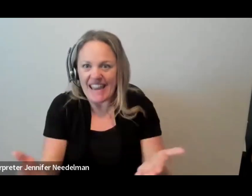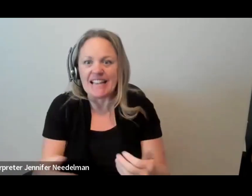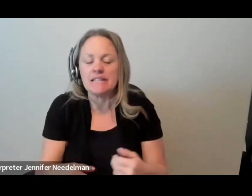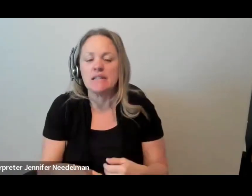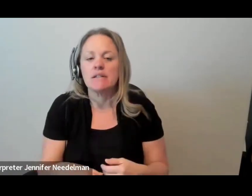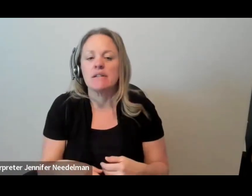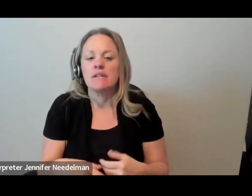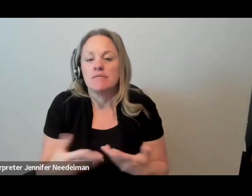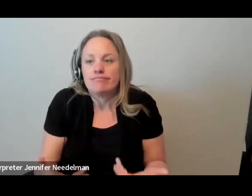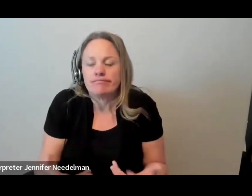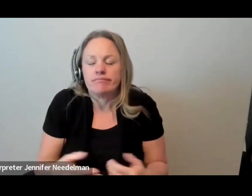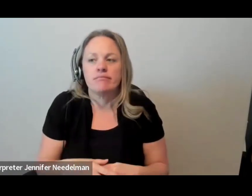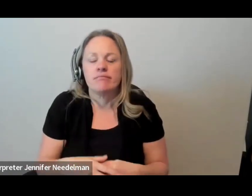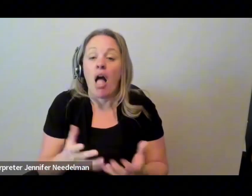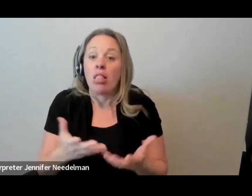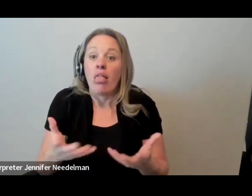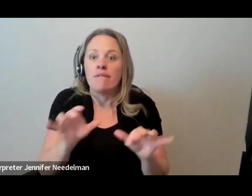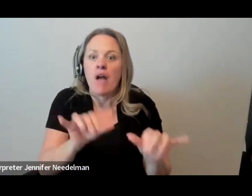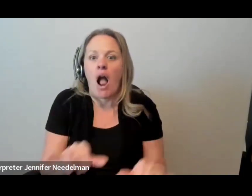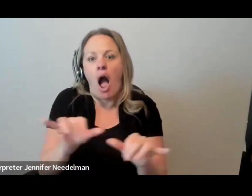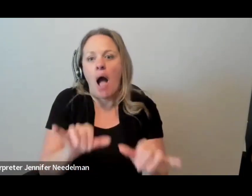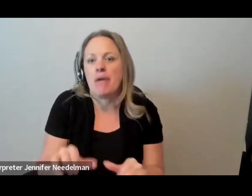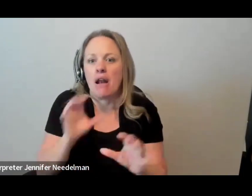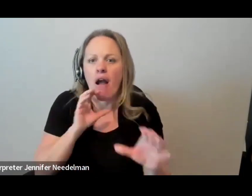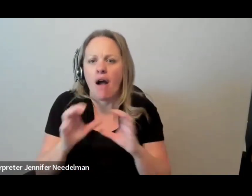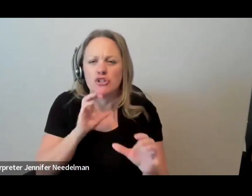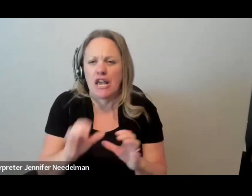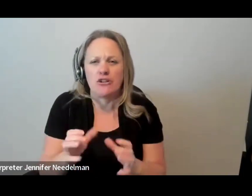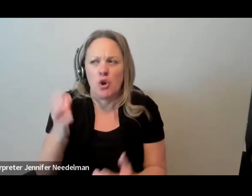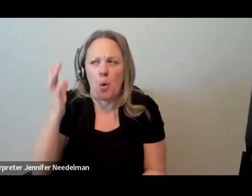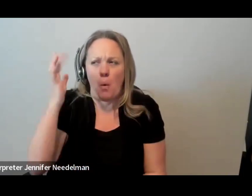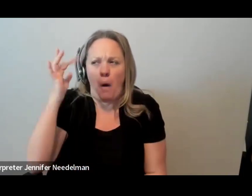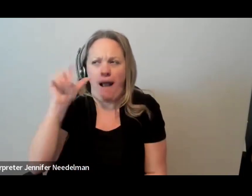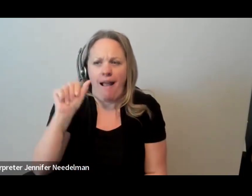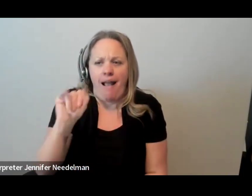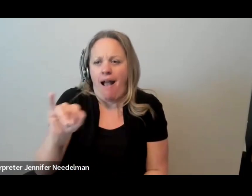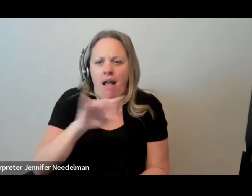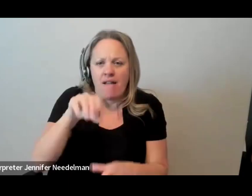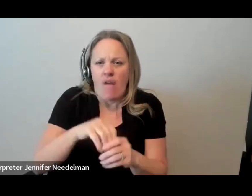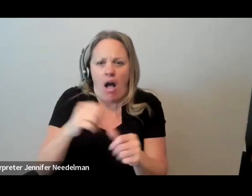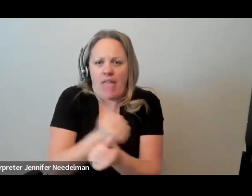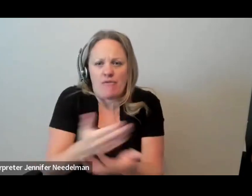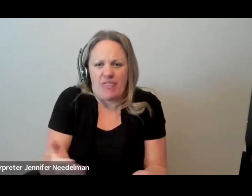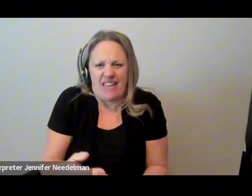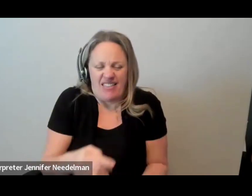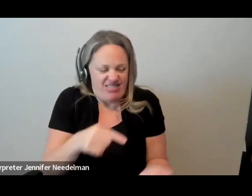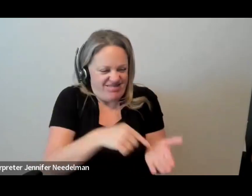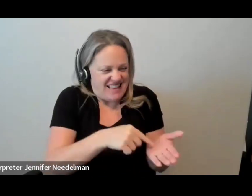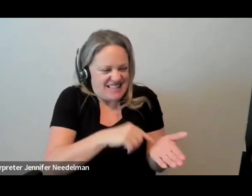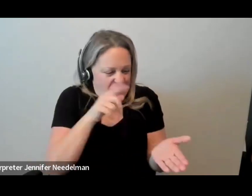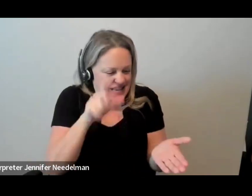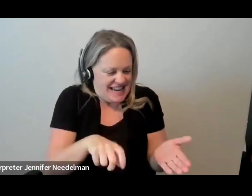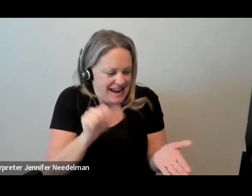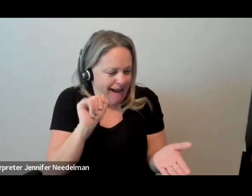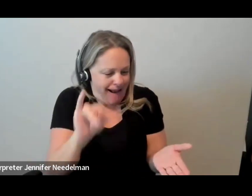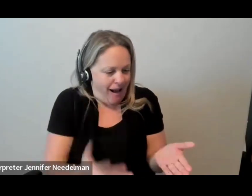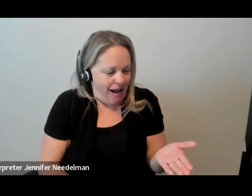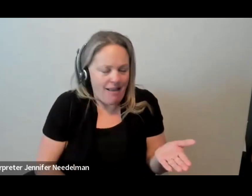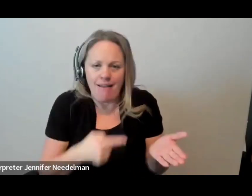conversations now are why is AI in everything? Like I don't need this to have AI you know,